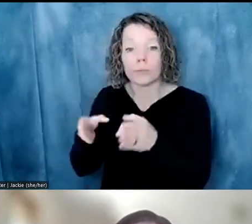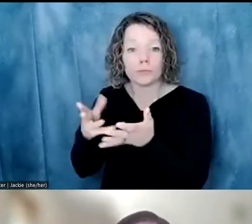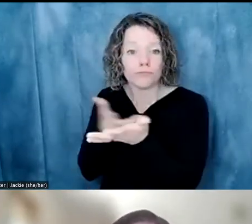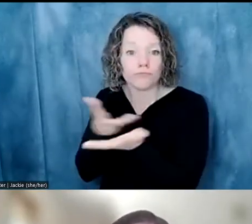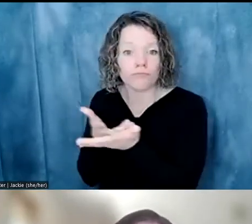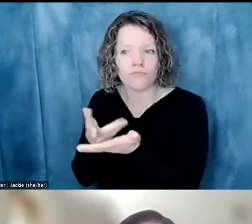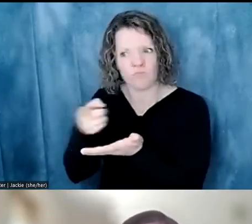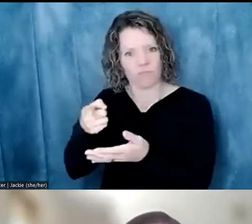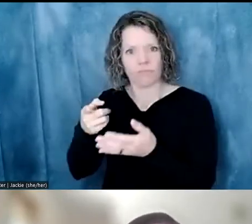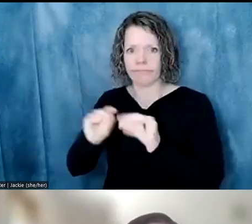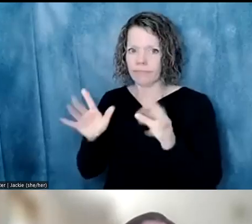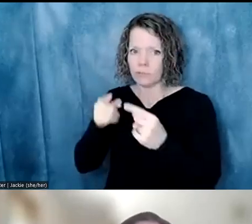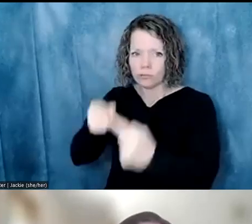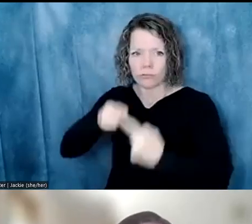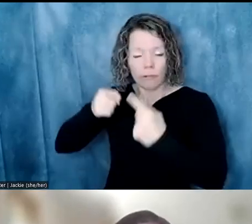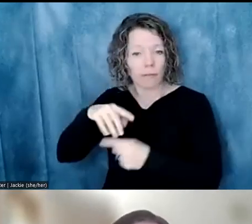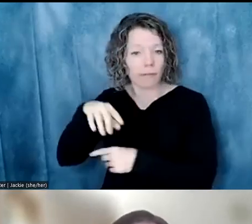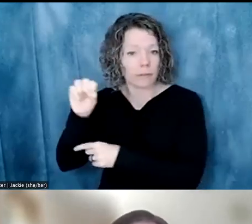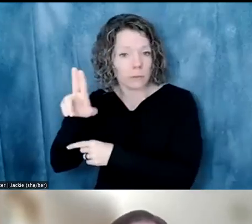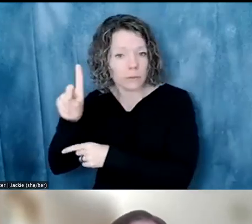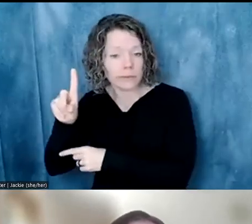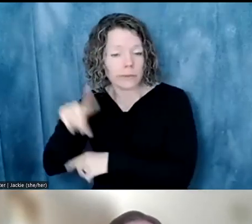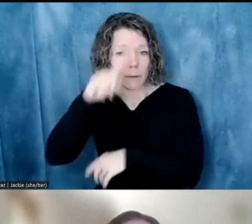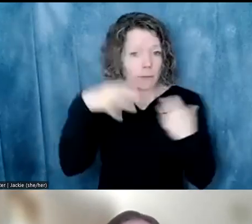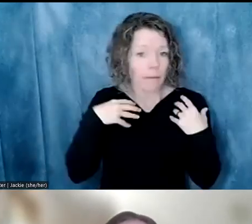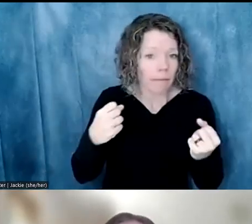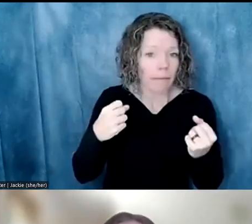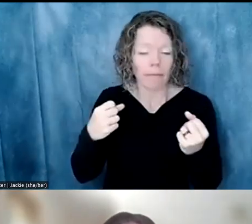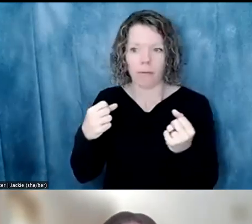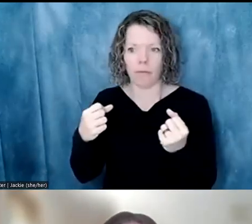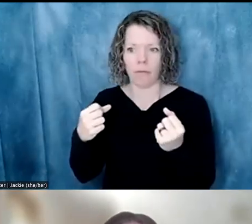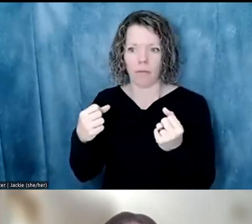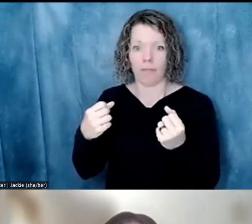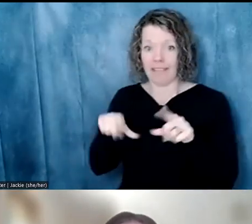struggling in either one of these ways, especially in a professional capacity, when you look at them,